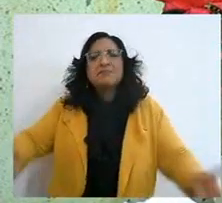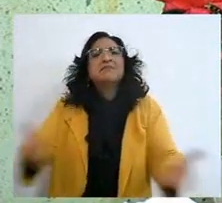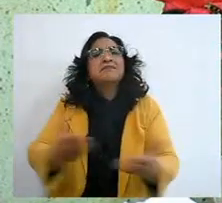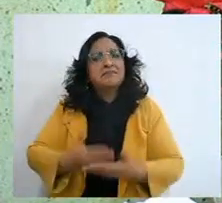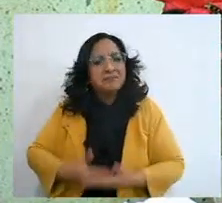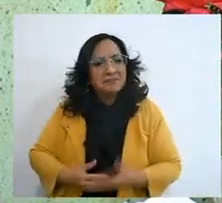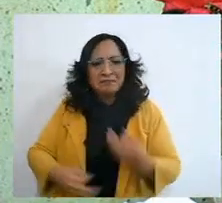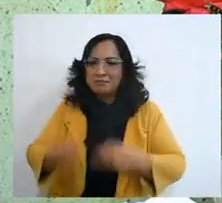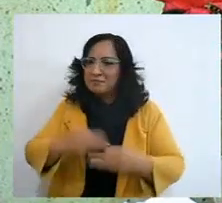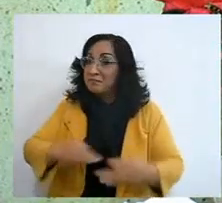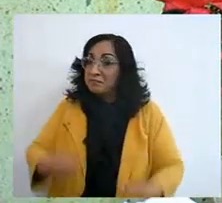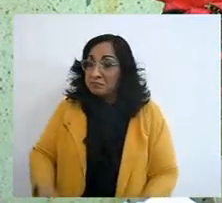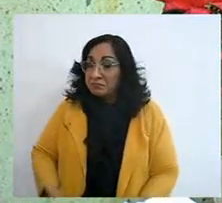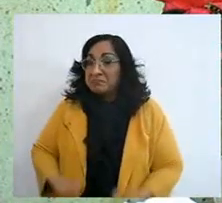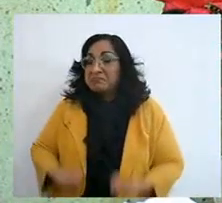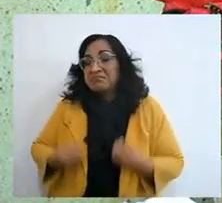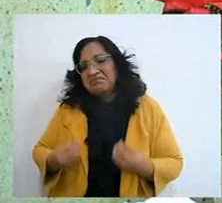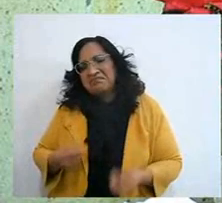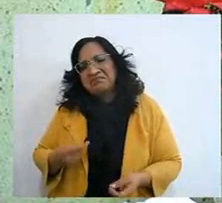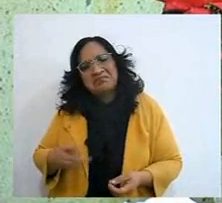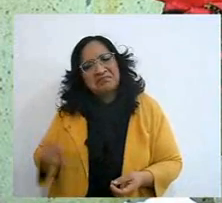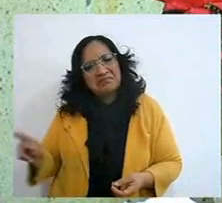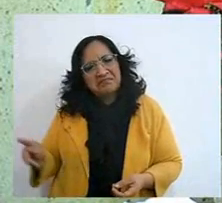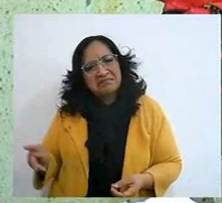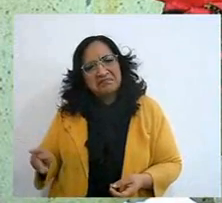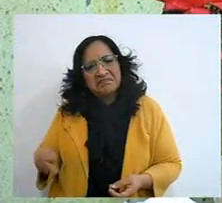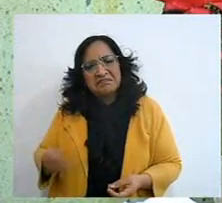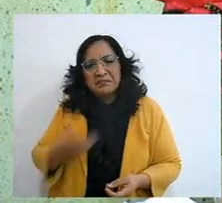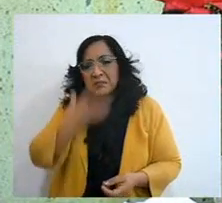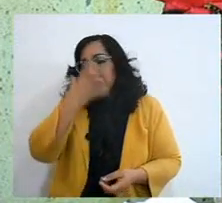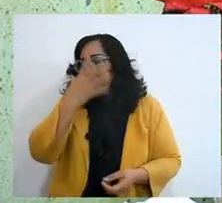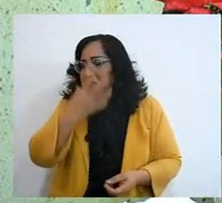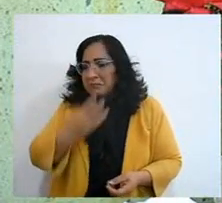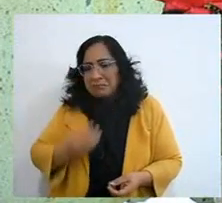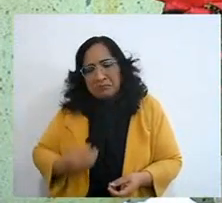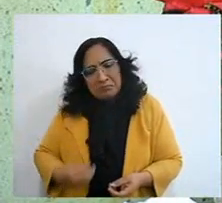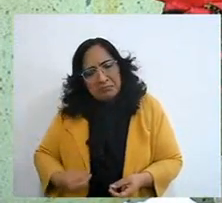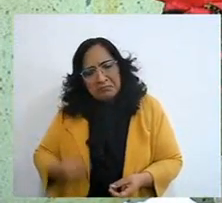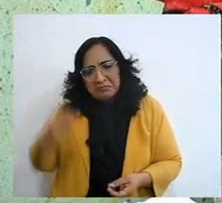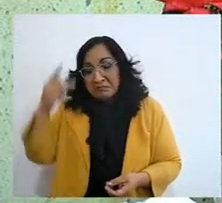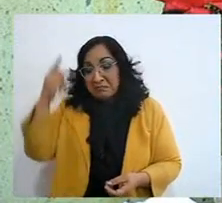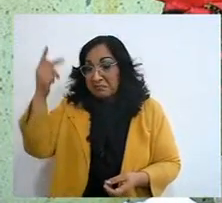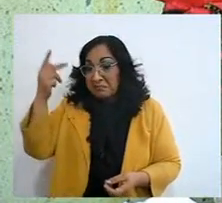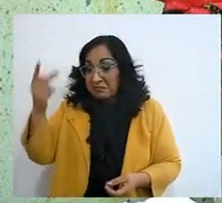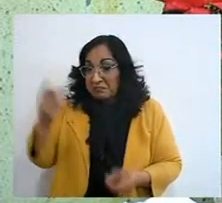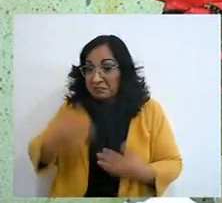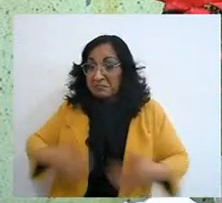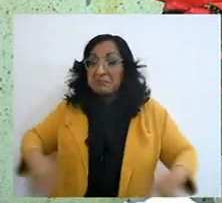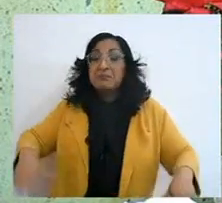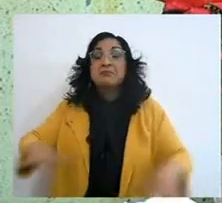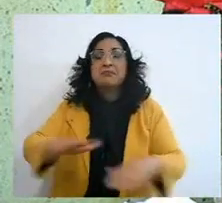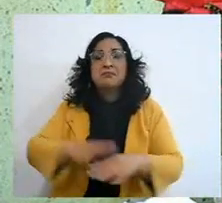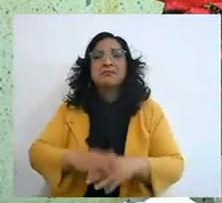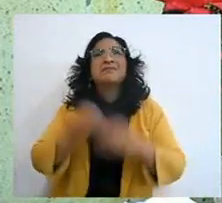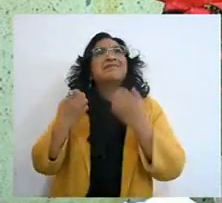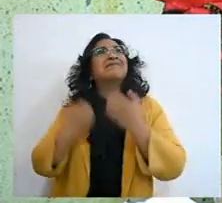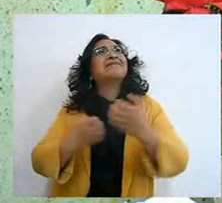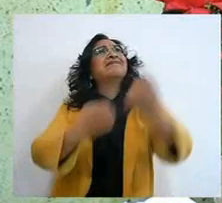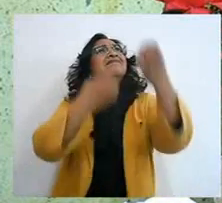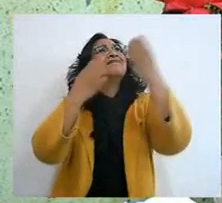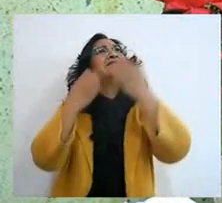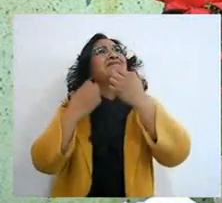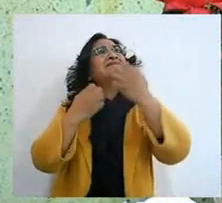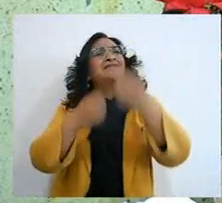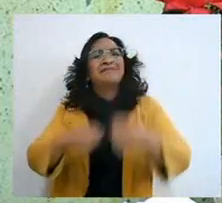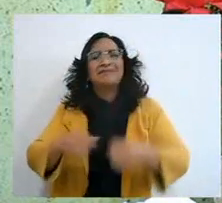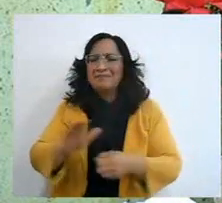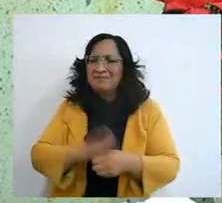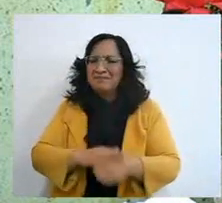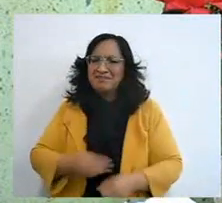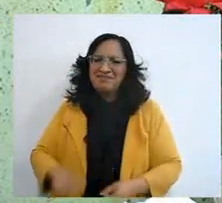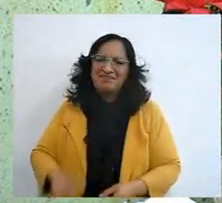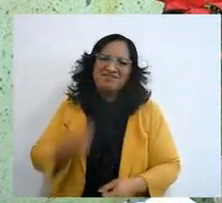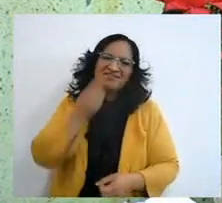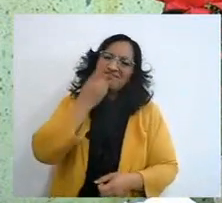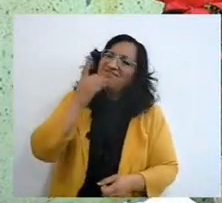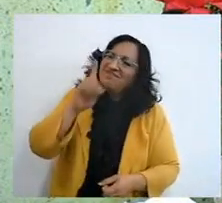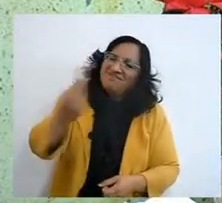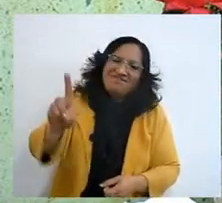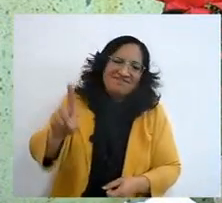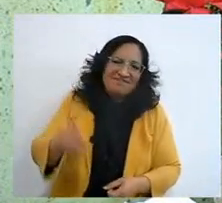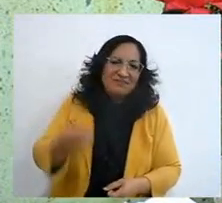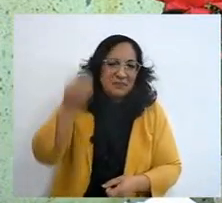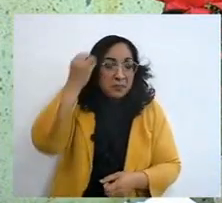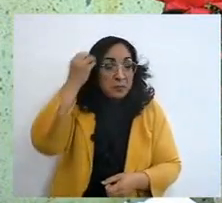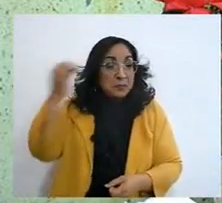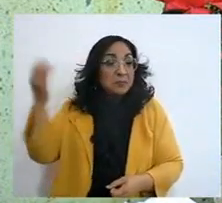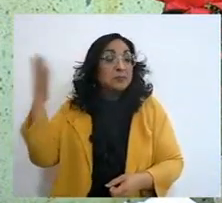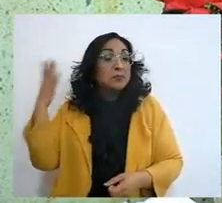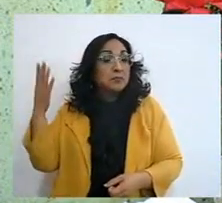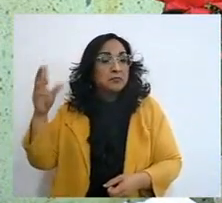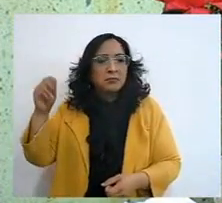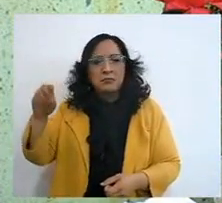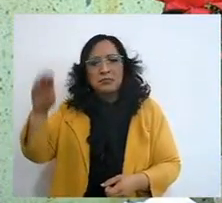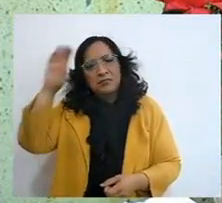and sadly the people changed their cry, for rebellion, for complaint, forgetfulness and disbelief,